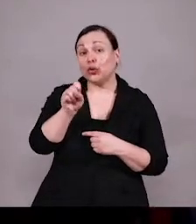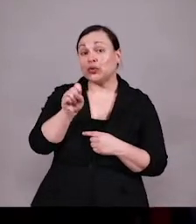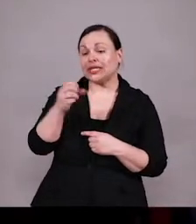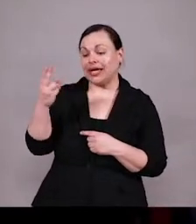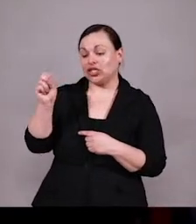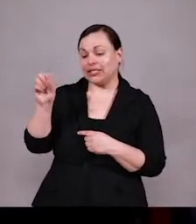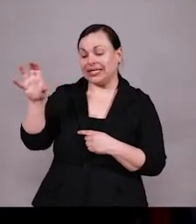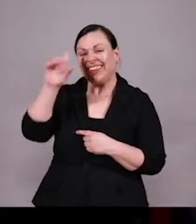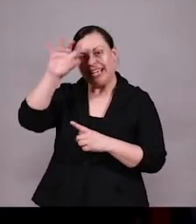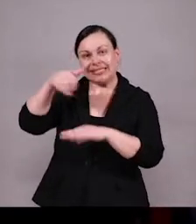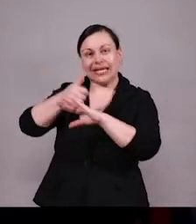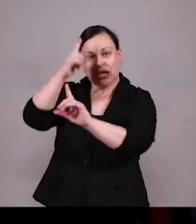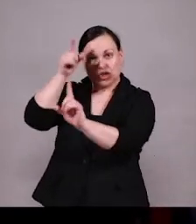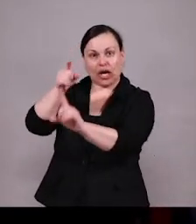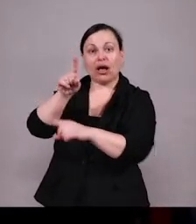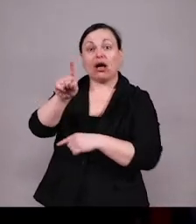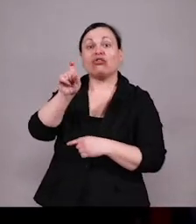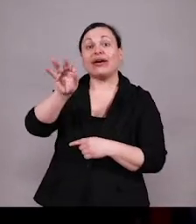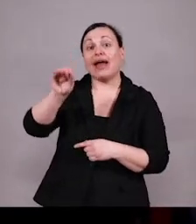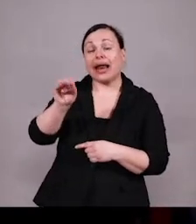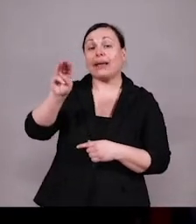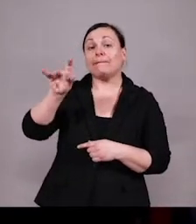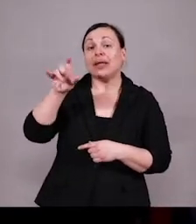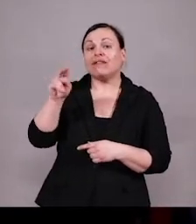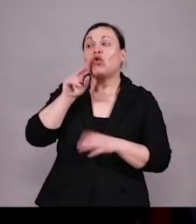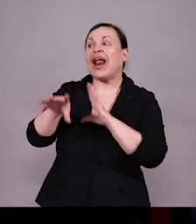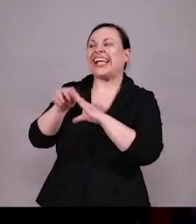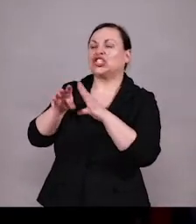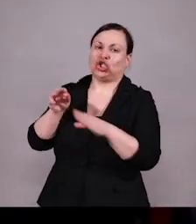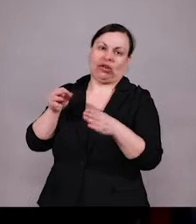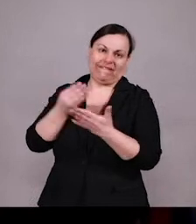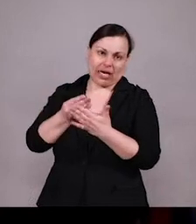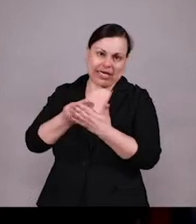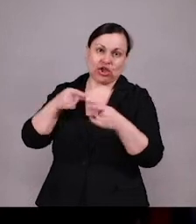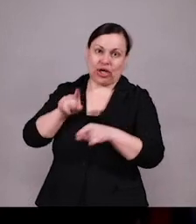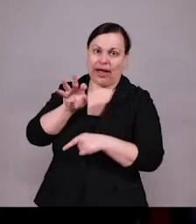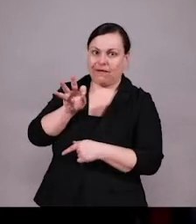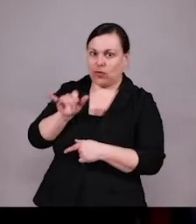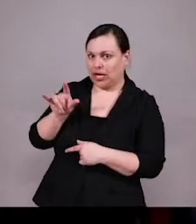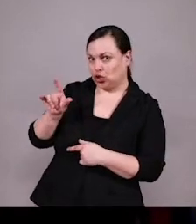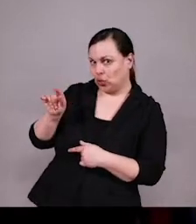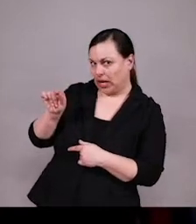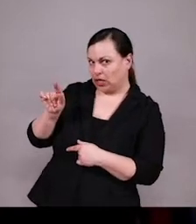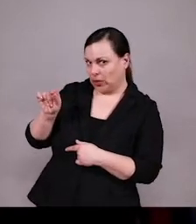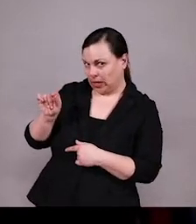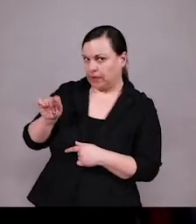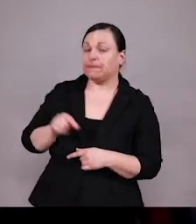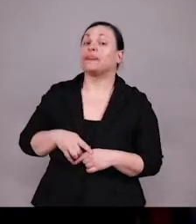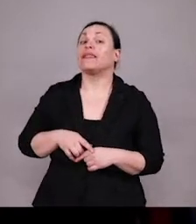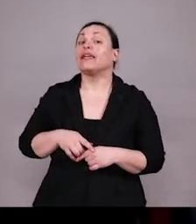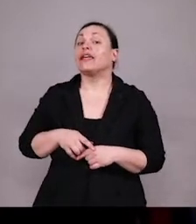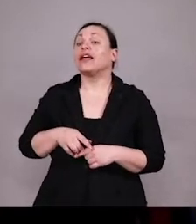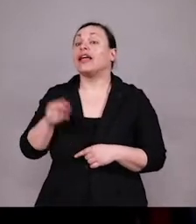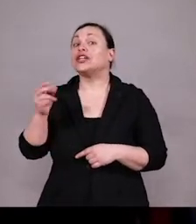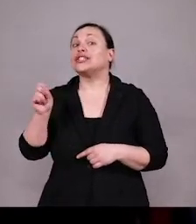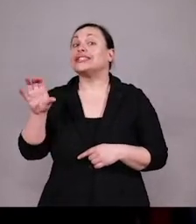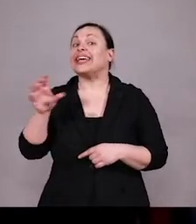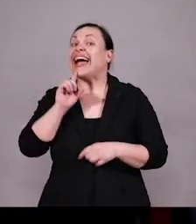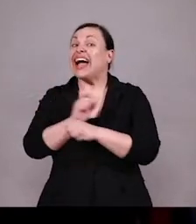of $190 million in external funding during FY2020--a figure HSC exceeded by 8.3 percent.